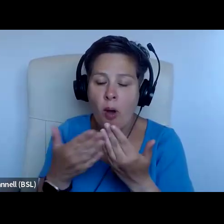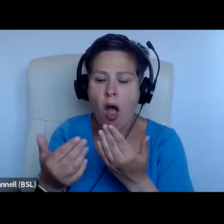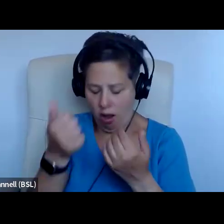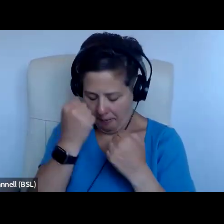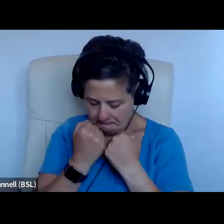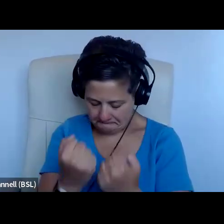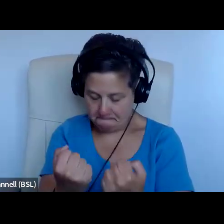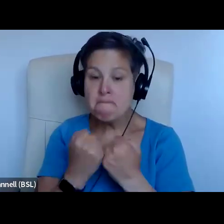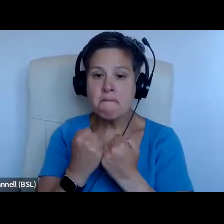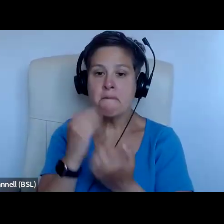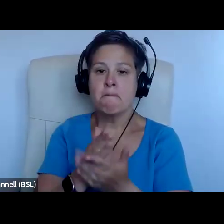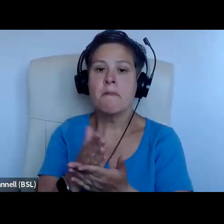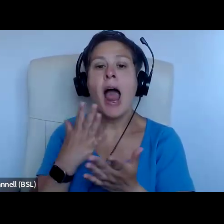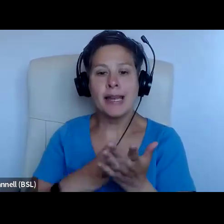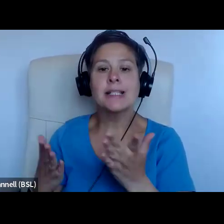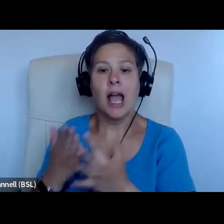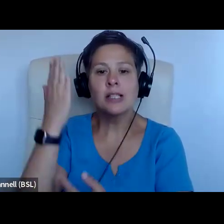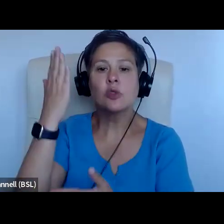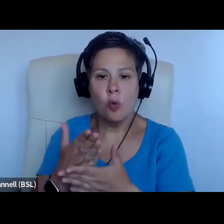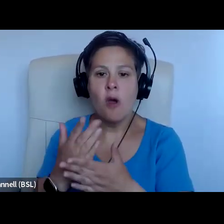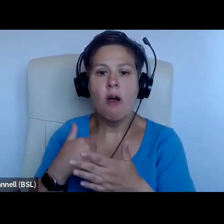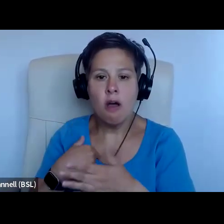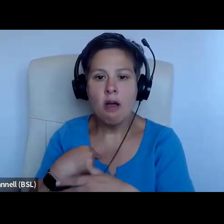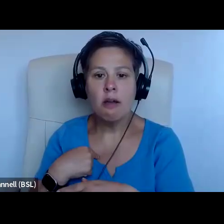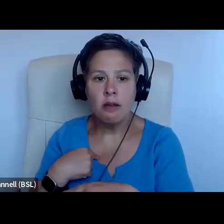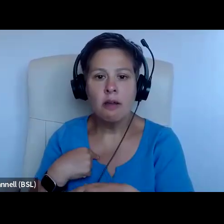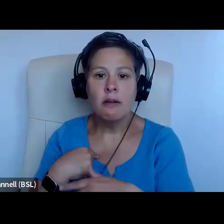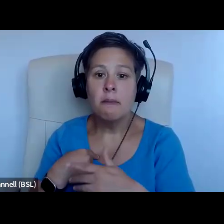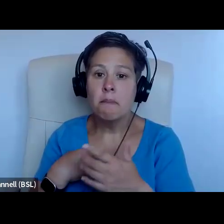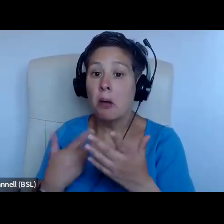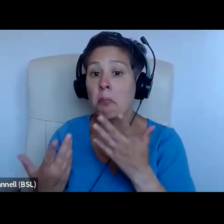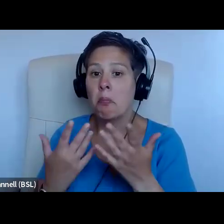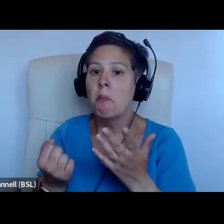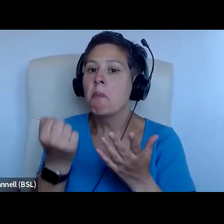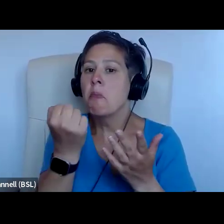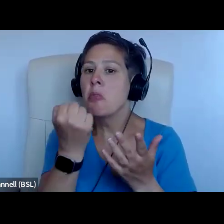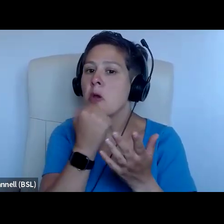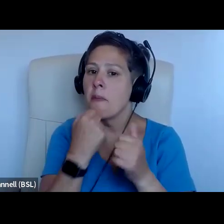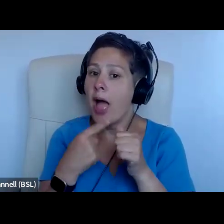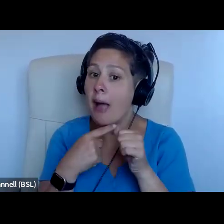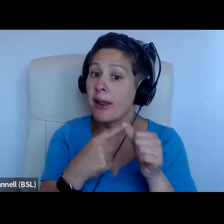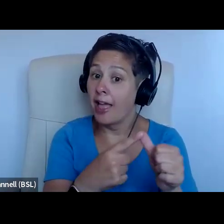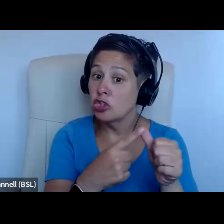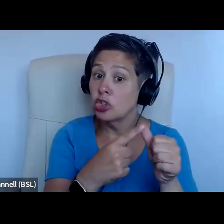It's also the case that of those people that apply for the program, more and more are receiving